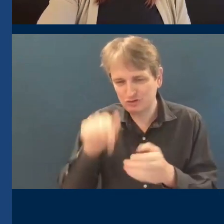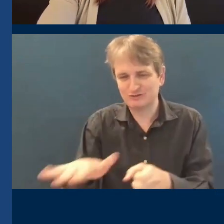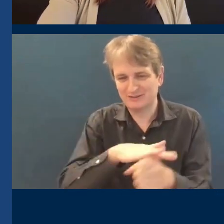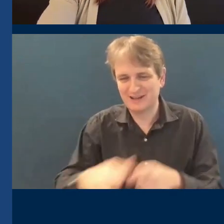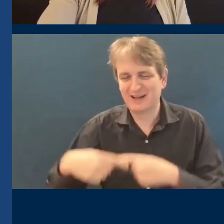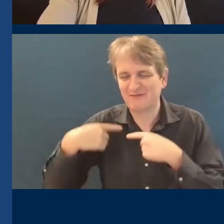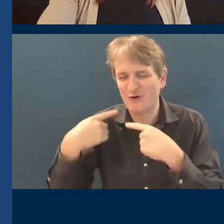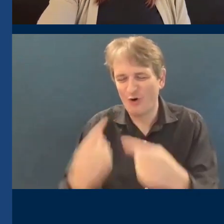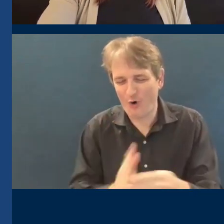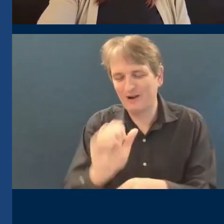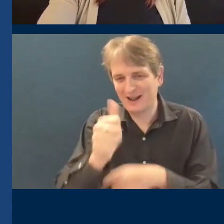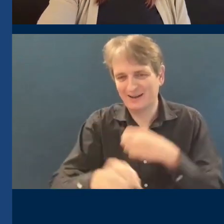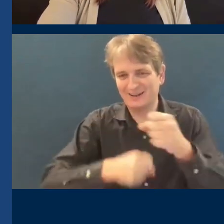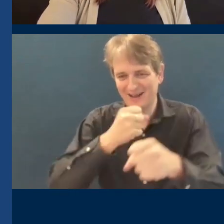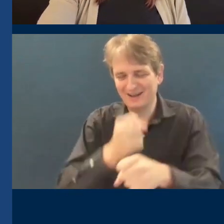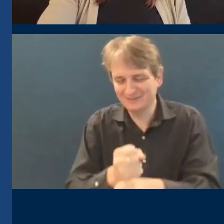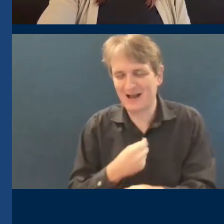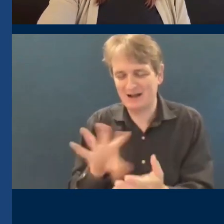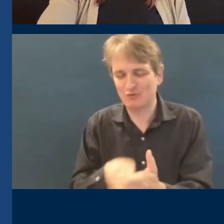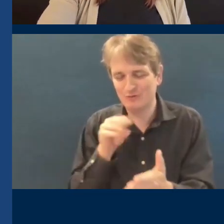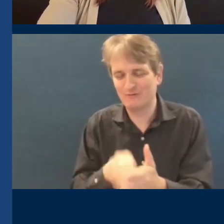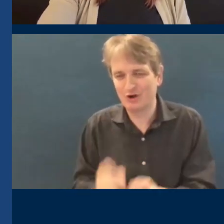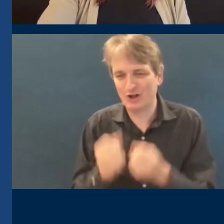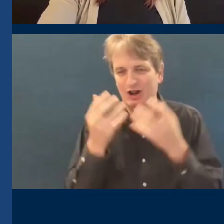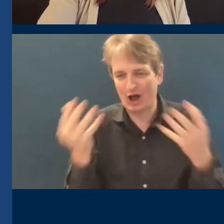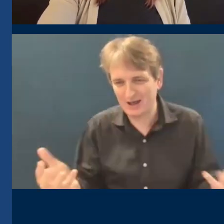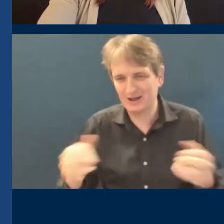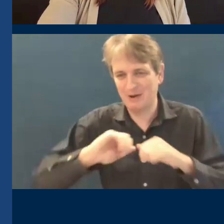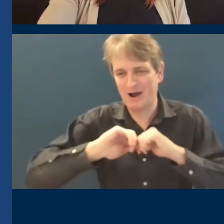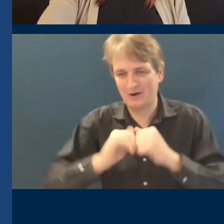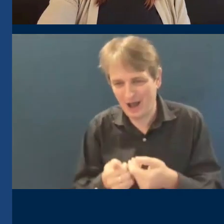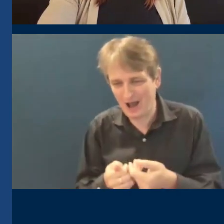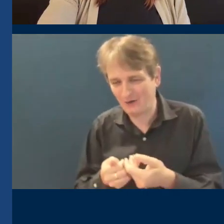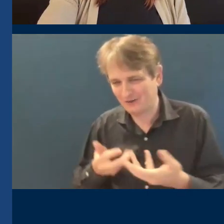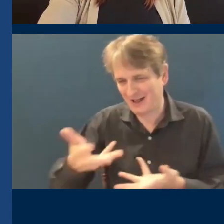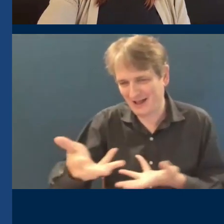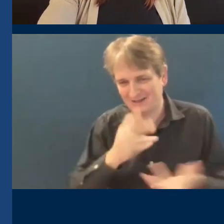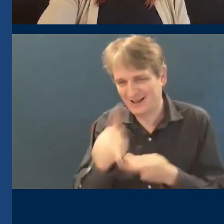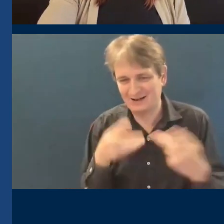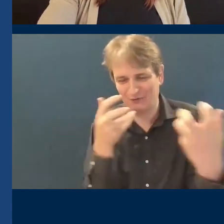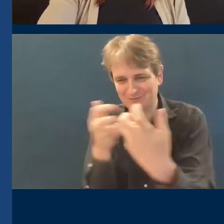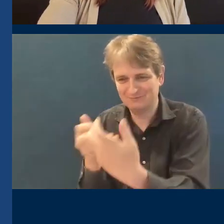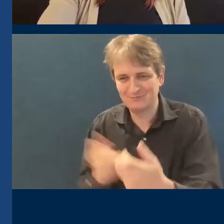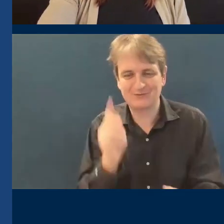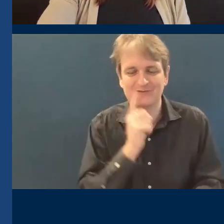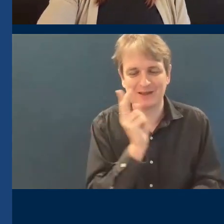So I research in this area, I've been doing this for over 10 years, and I've learned a lot about how to